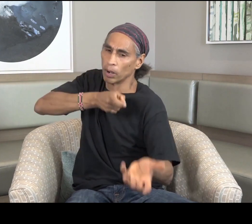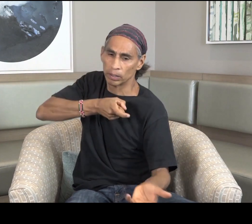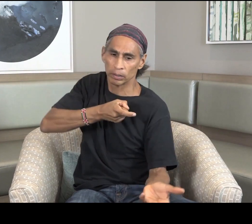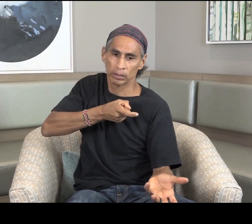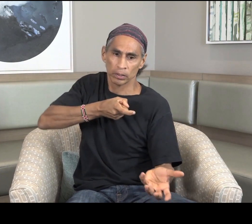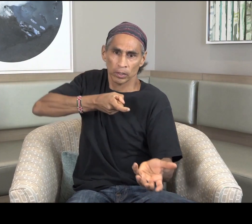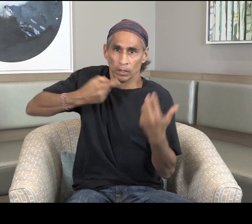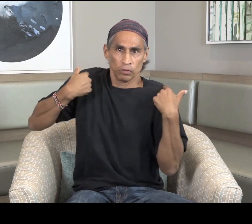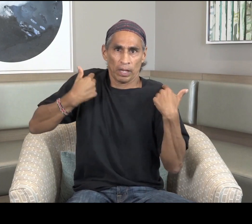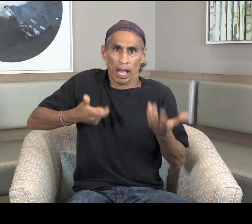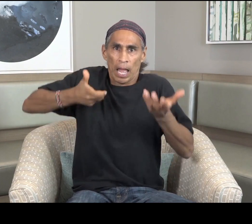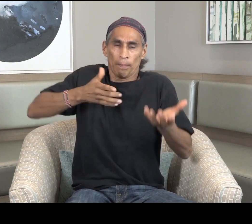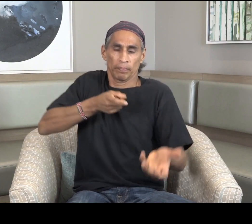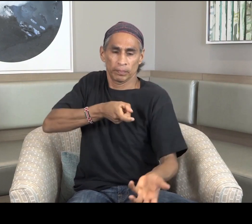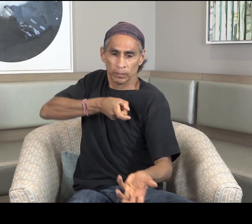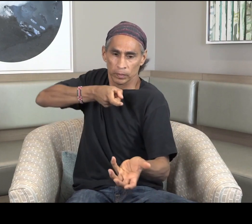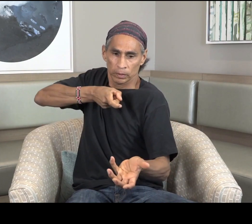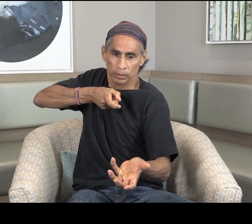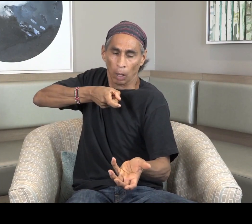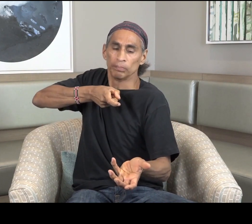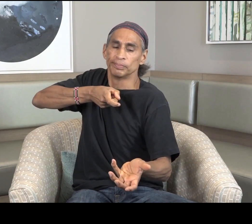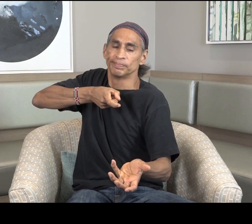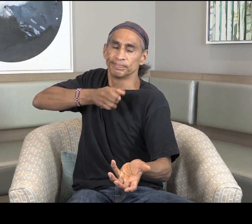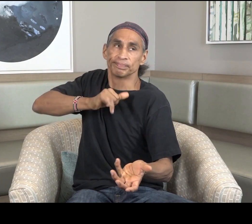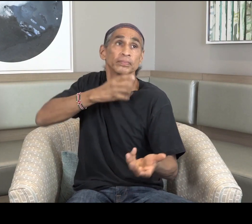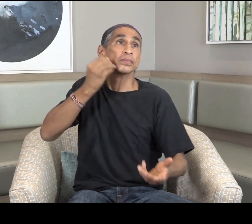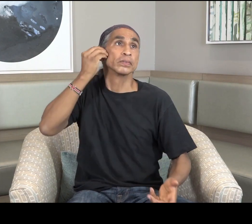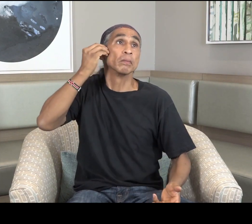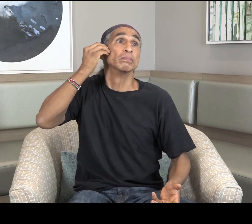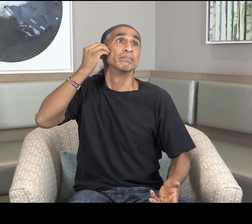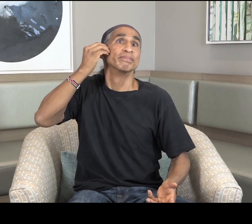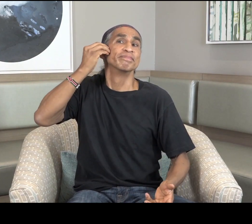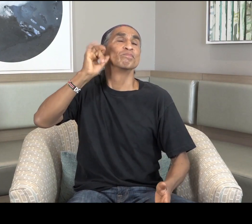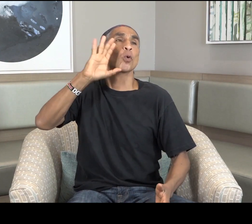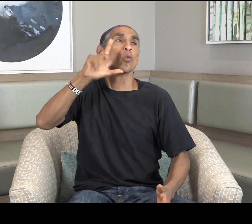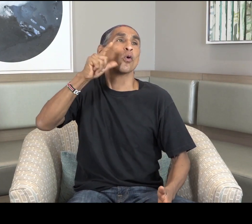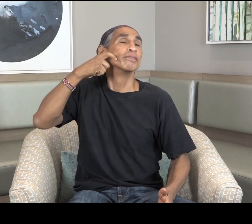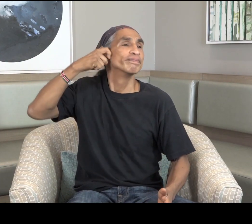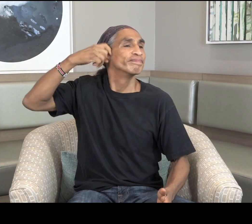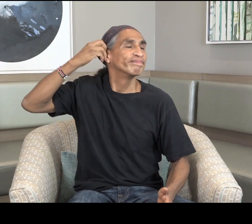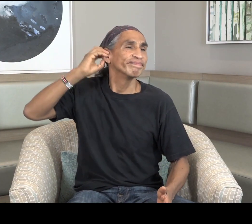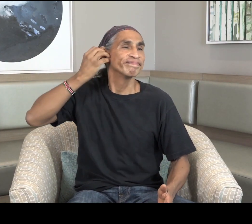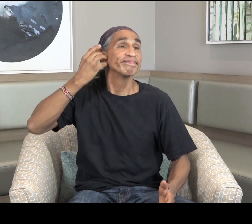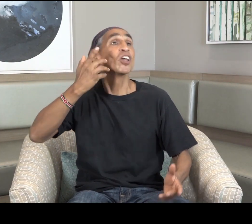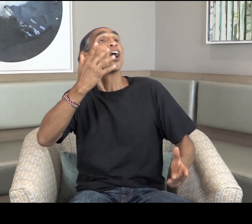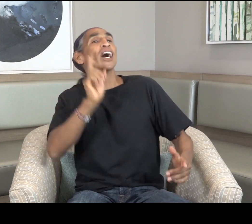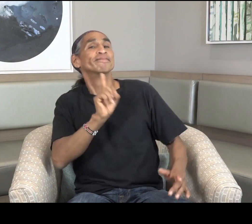were pointing a gun at us.